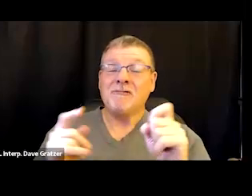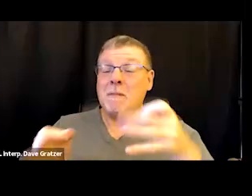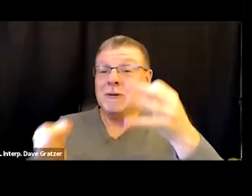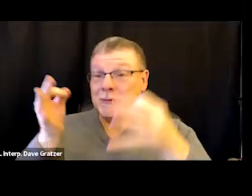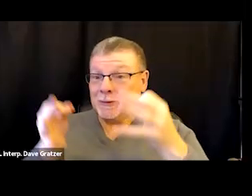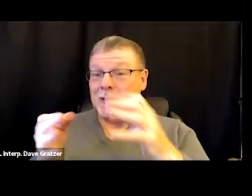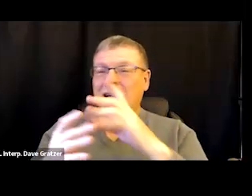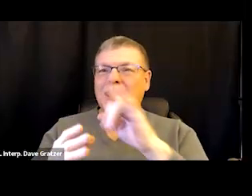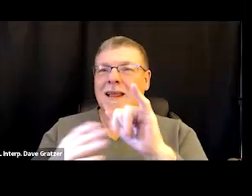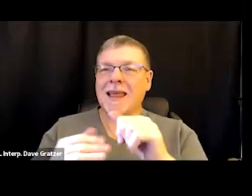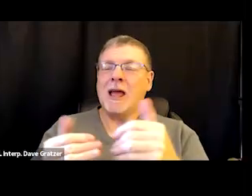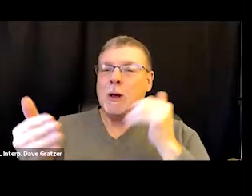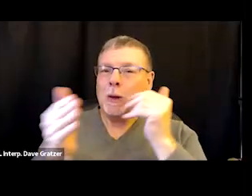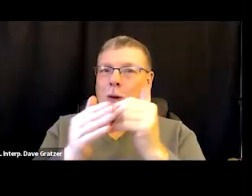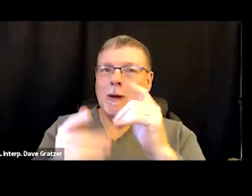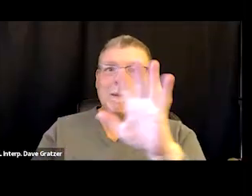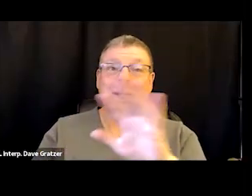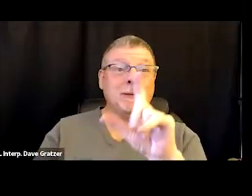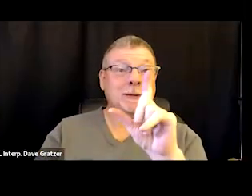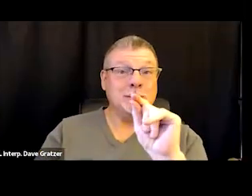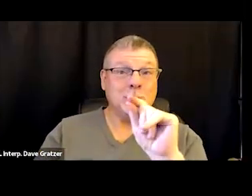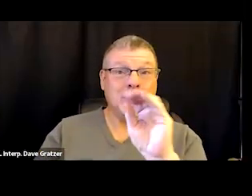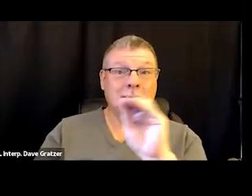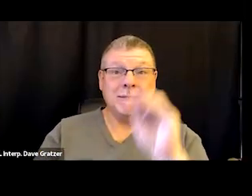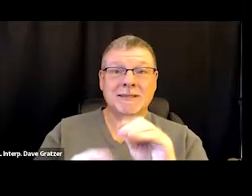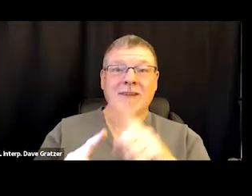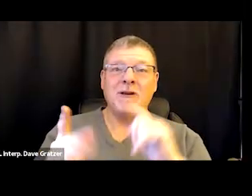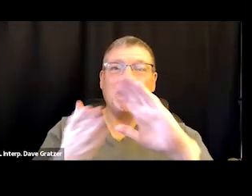That is closely followed by about 20% of you from community-based provider